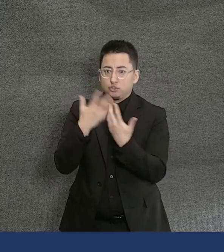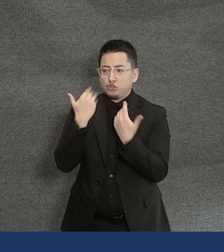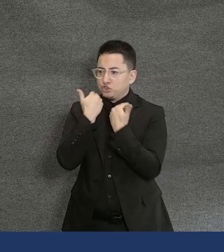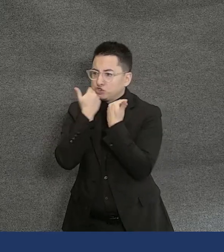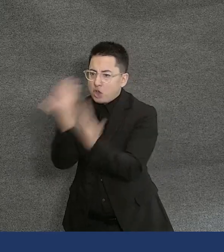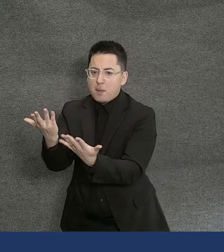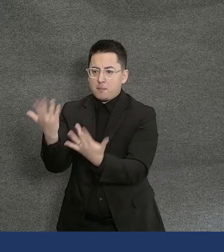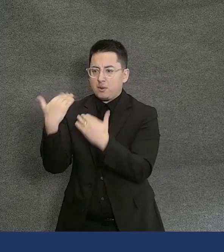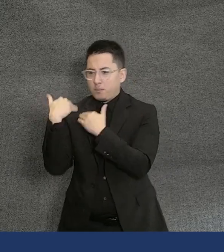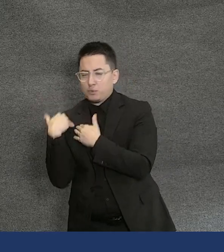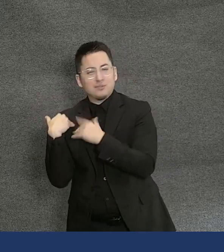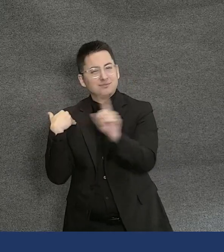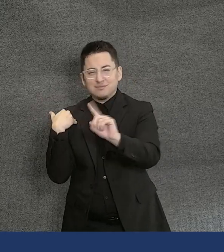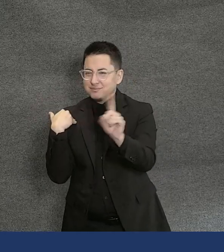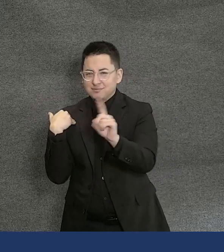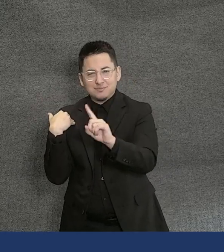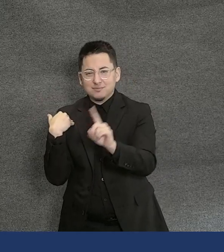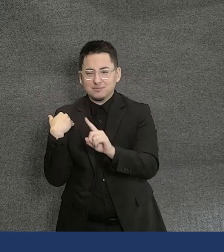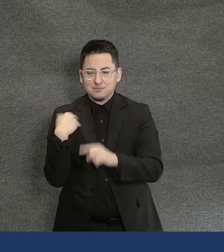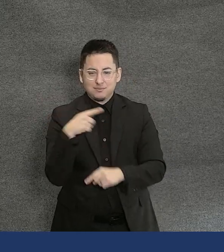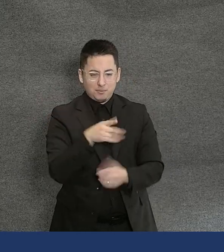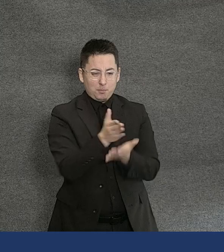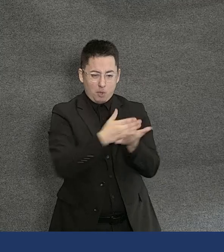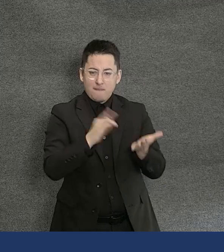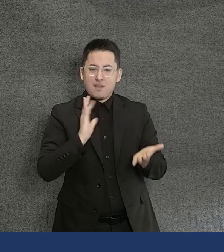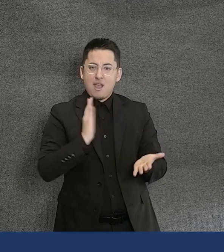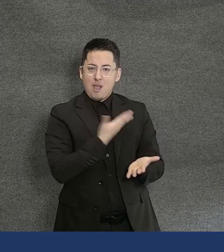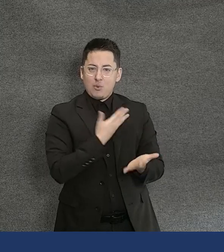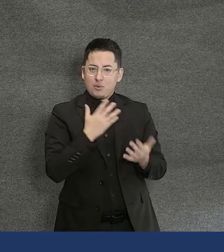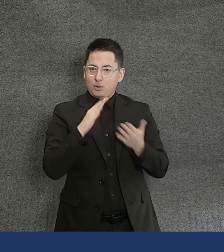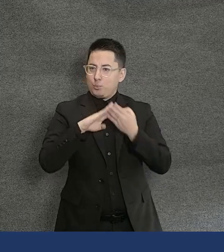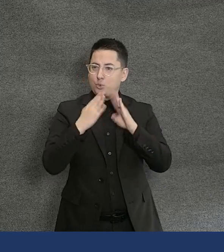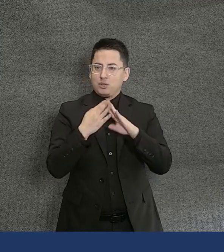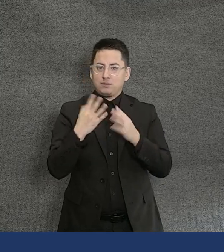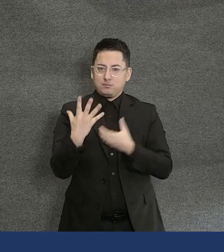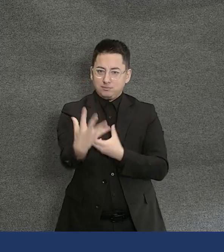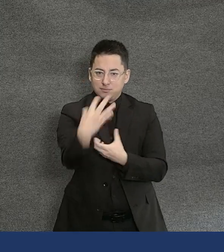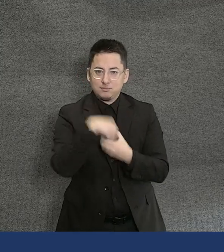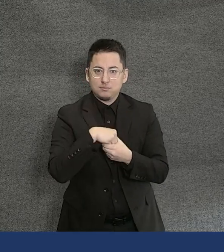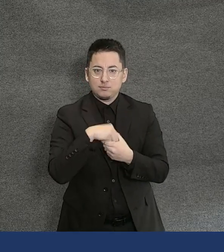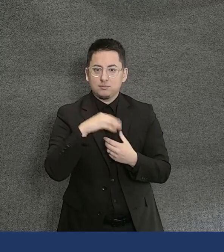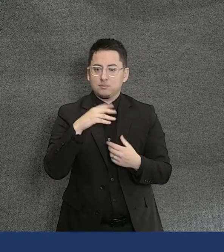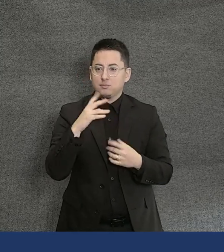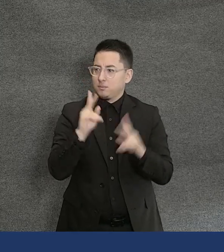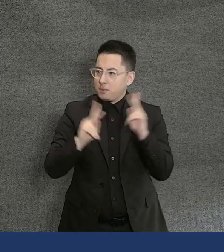They are part of creating a community where everyone counts. And so if you agree with me, I would